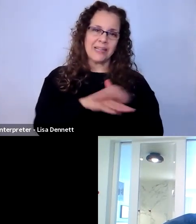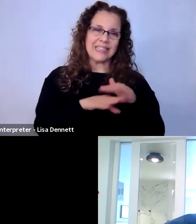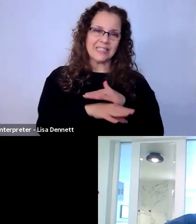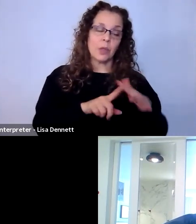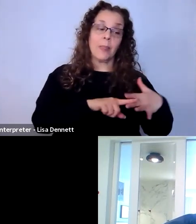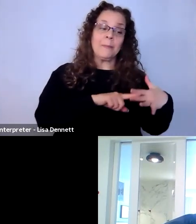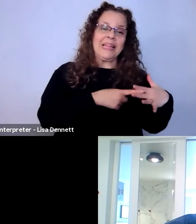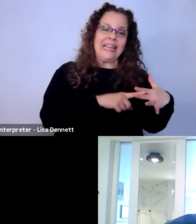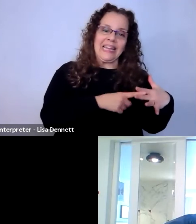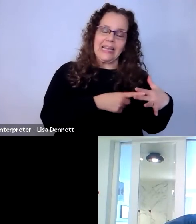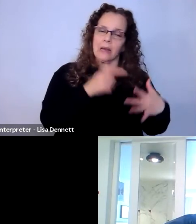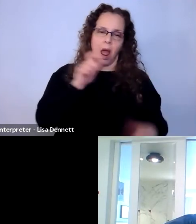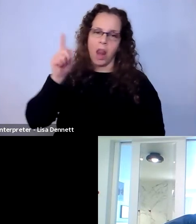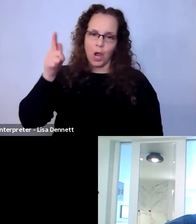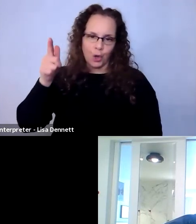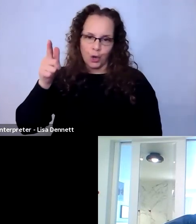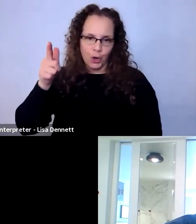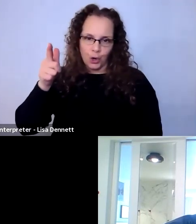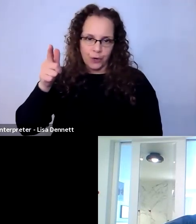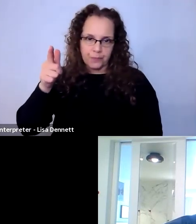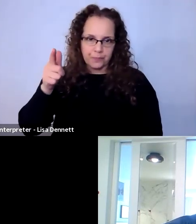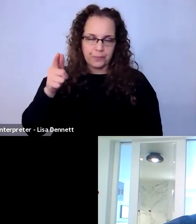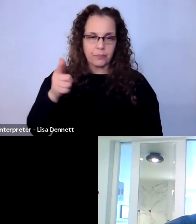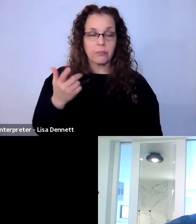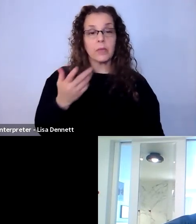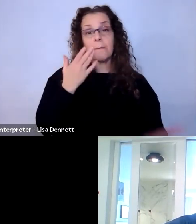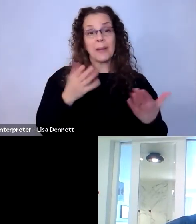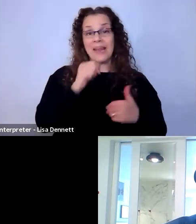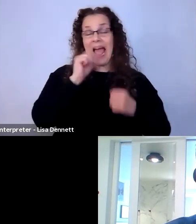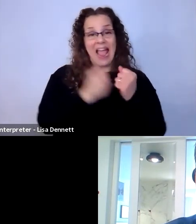We realized that it might not all be able to get done but to flout it